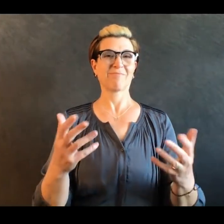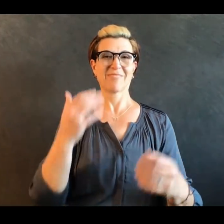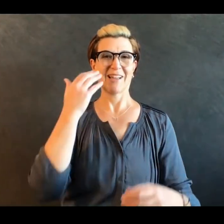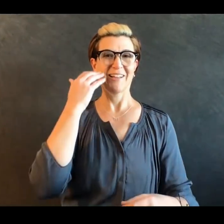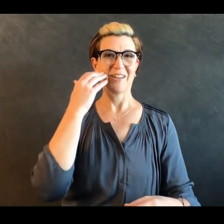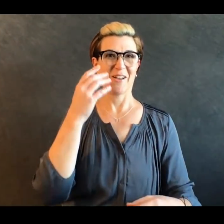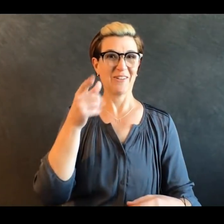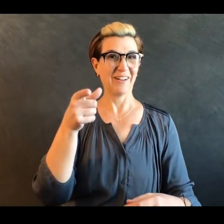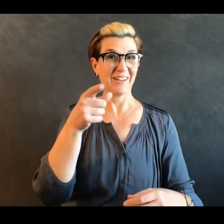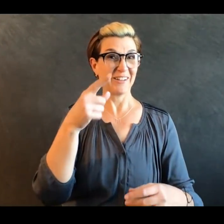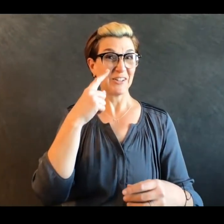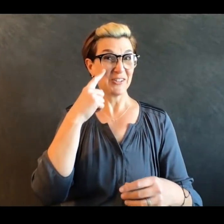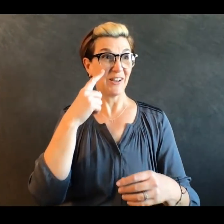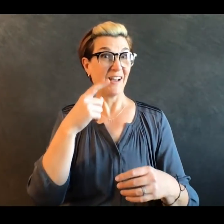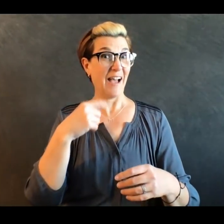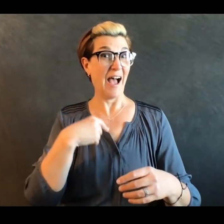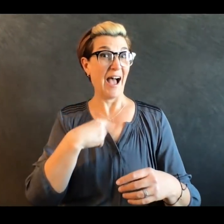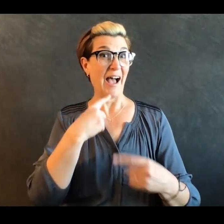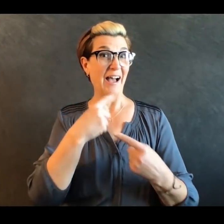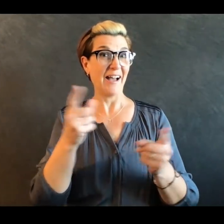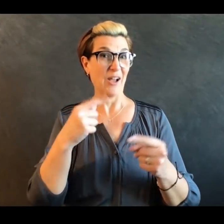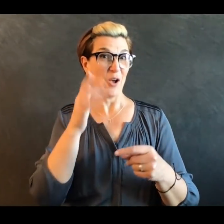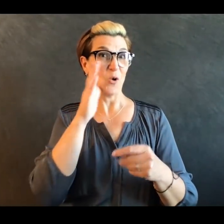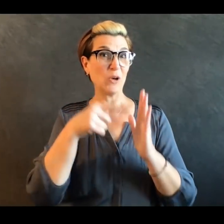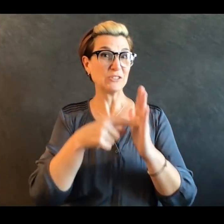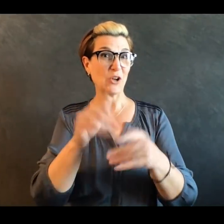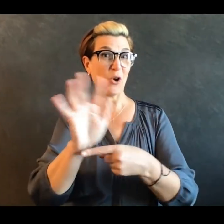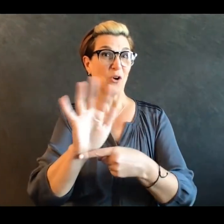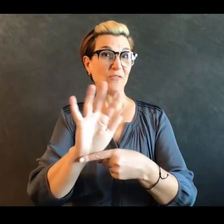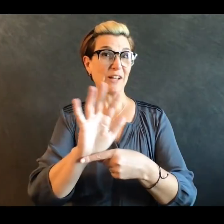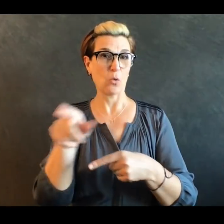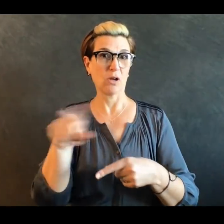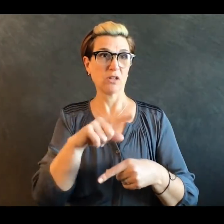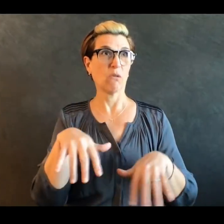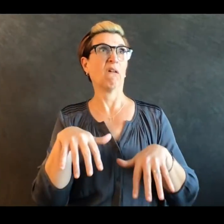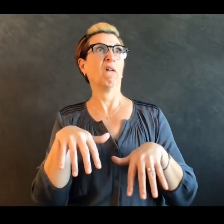ready to be played but that was sent to us by General Motors and we thought it